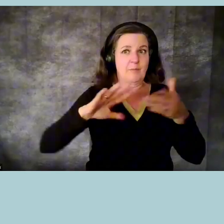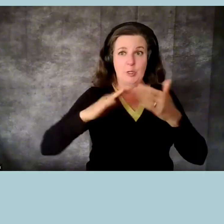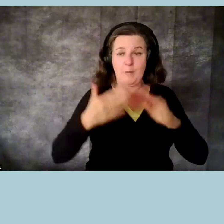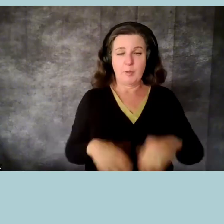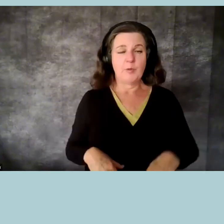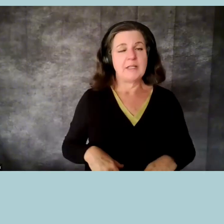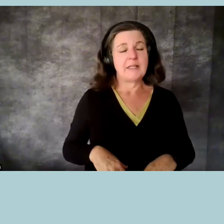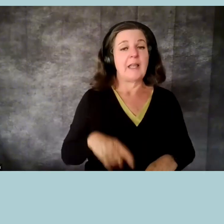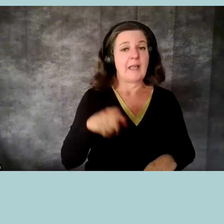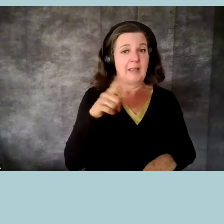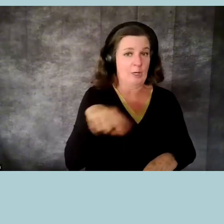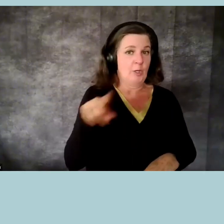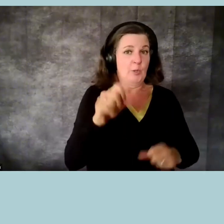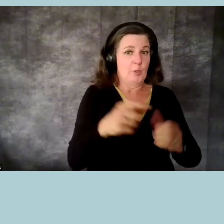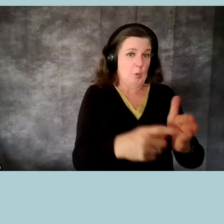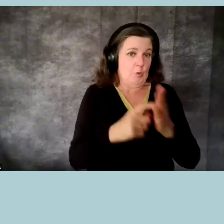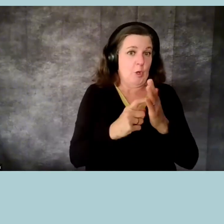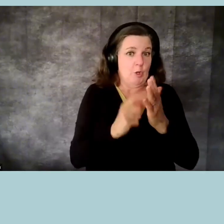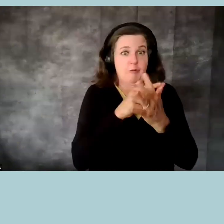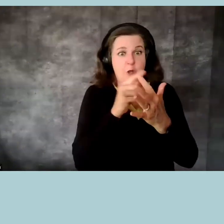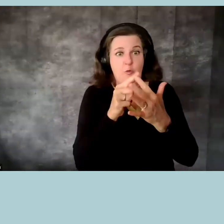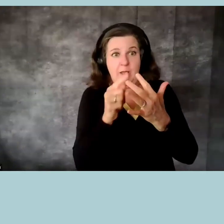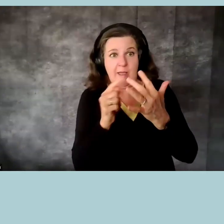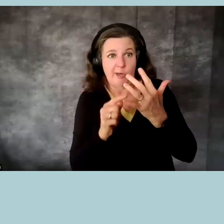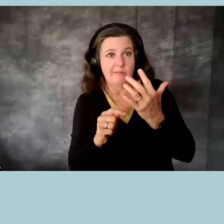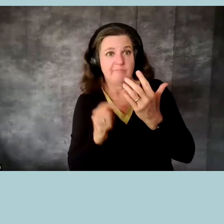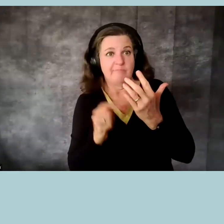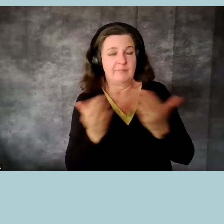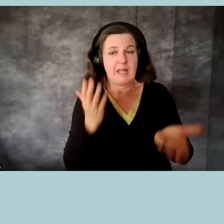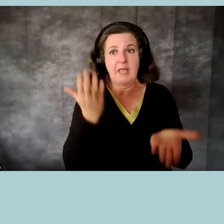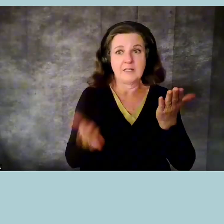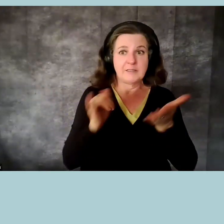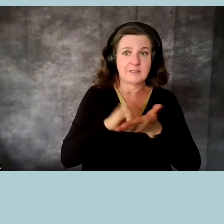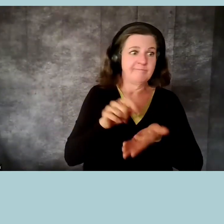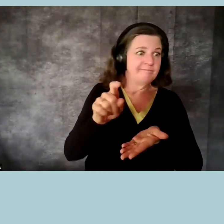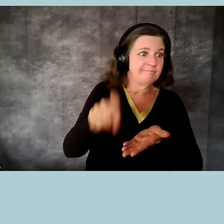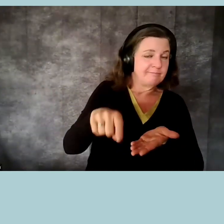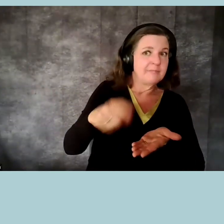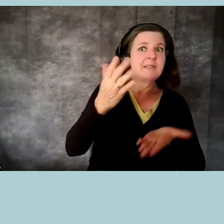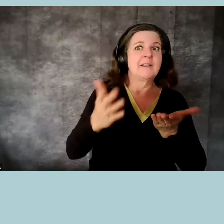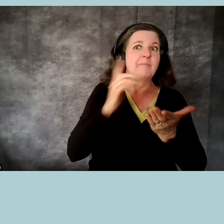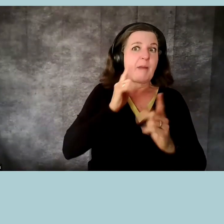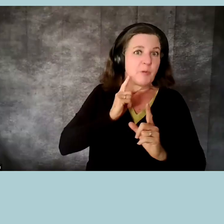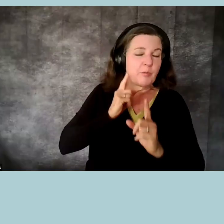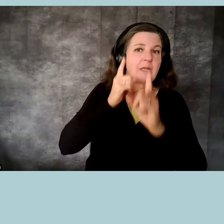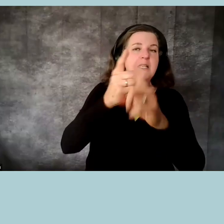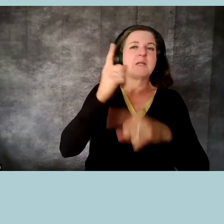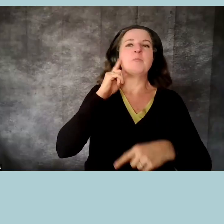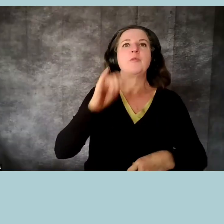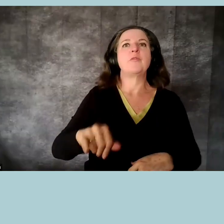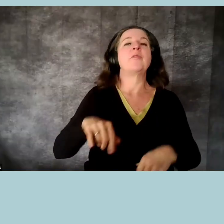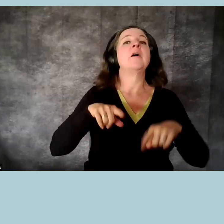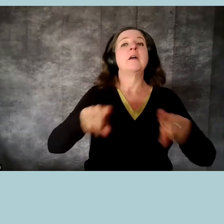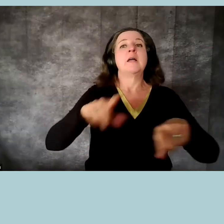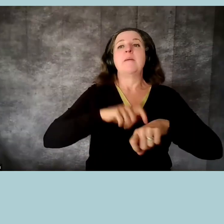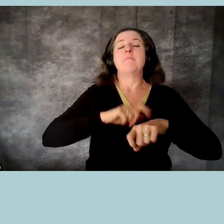require certain things and maybe that's what's needed and you know maybe we need to move towards that. But in the meantime while you're trying to do those things,